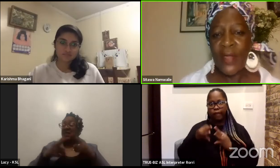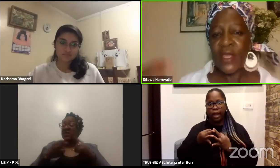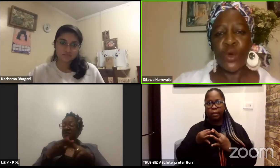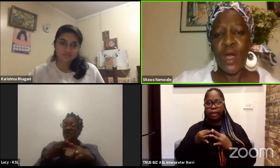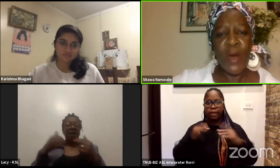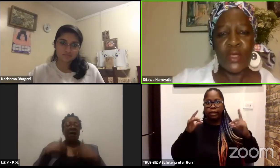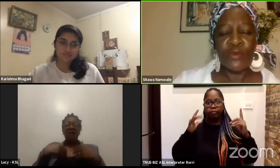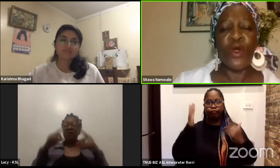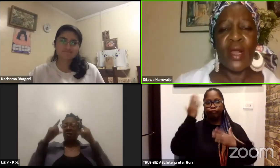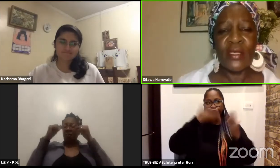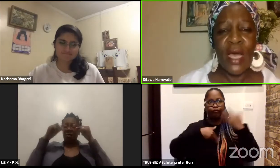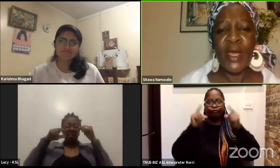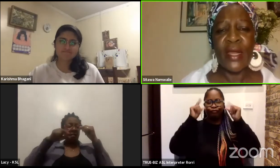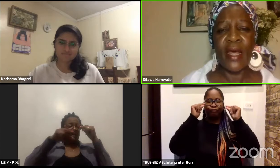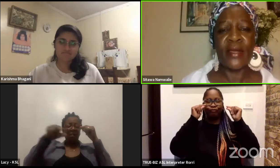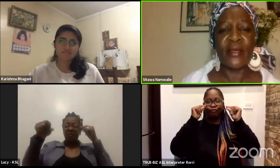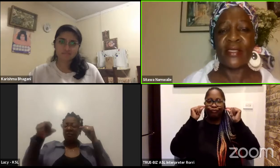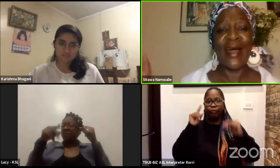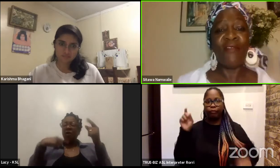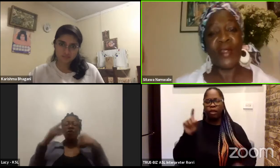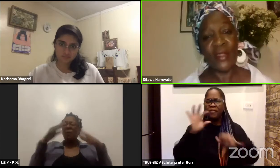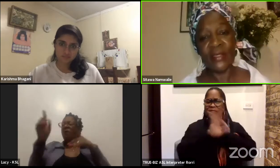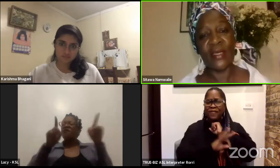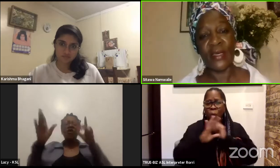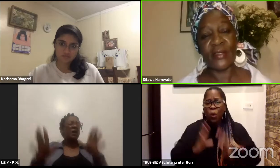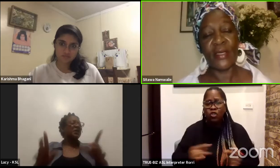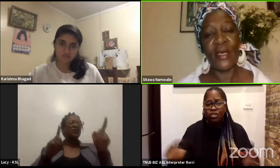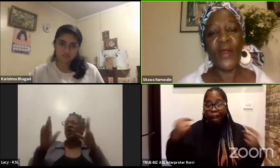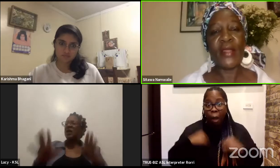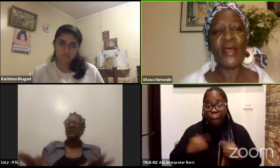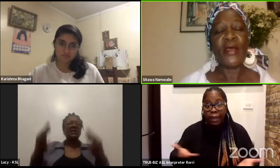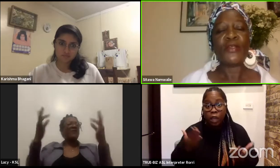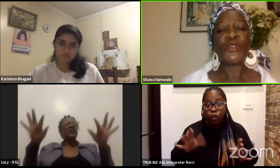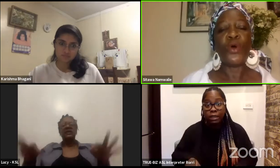Why are they talking about these foreigners coming and discovering these things? Right?